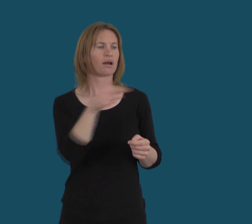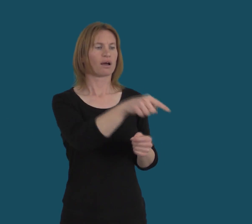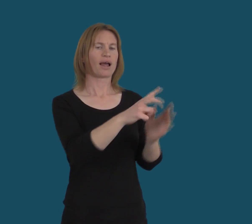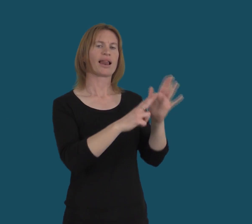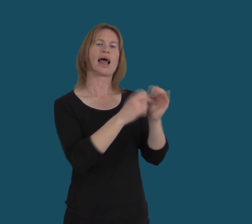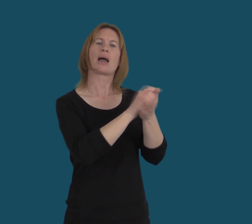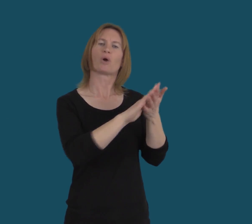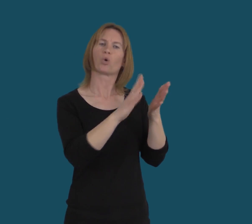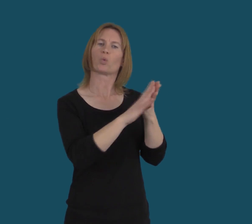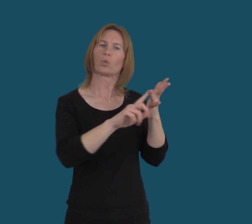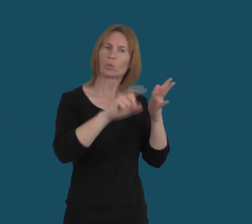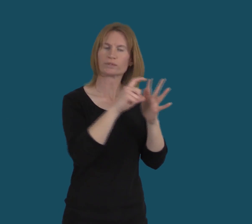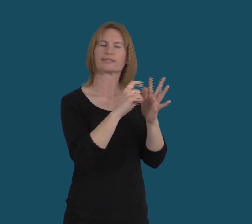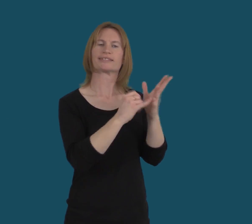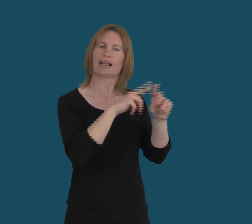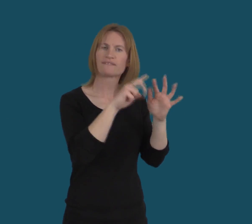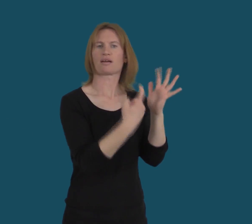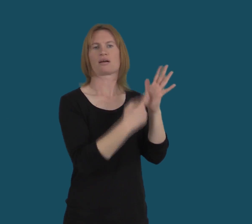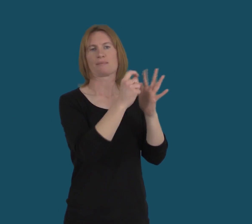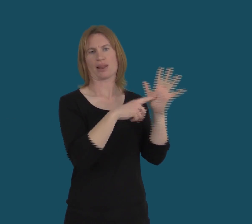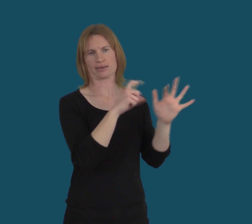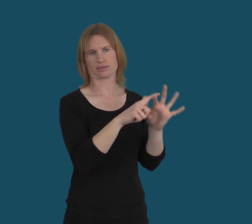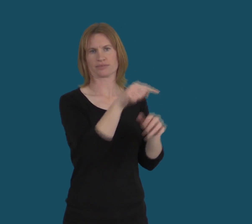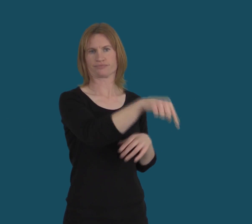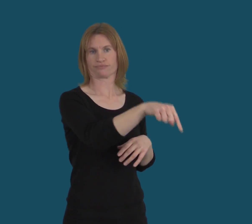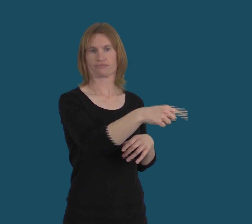These locations are known as Neighbourhood Safer Places,